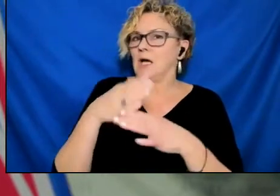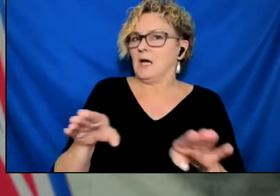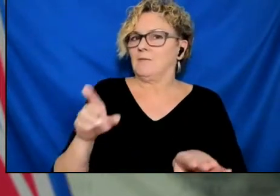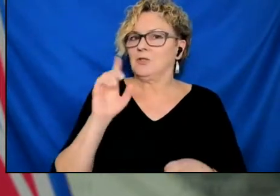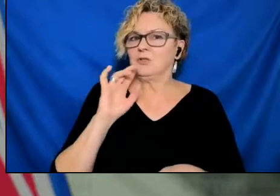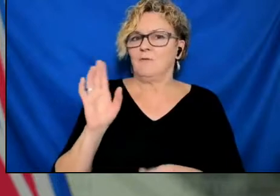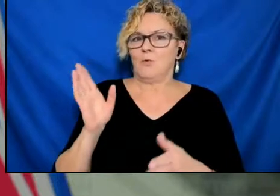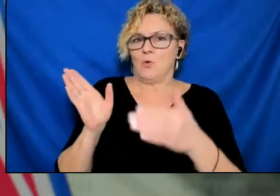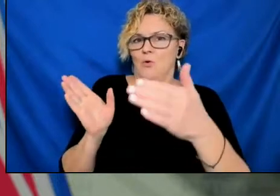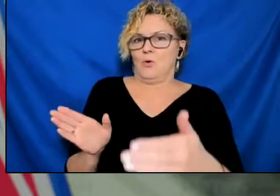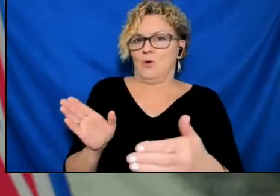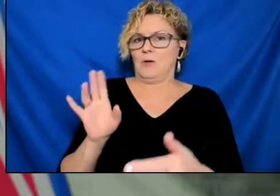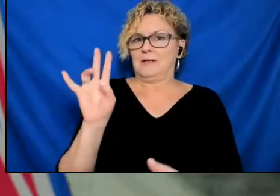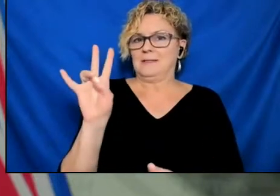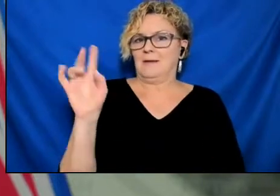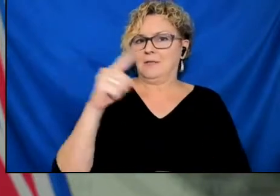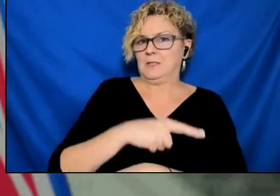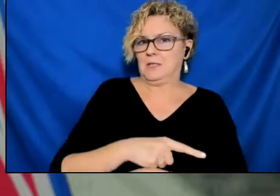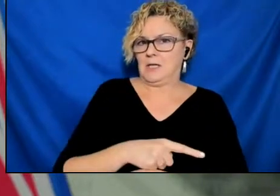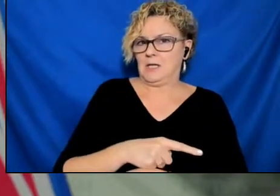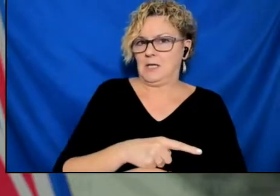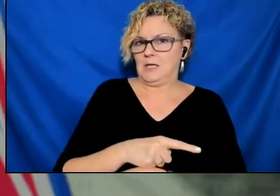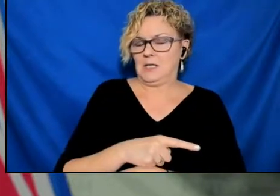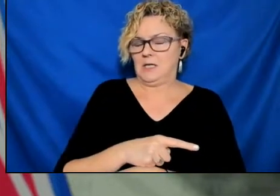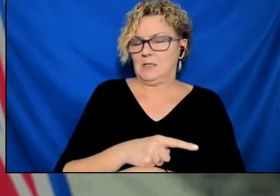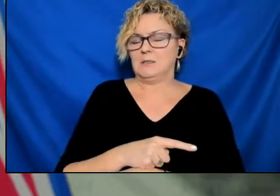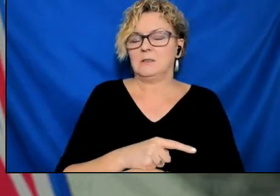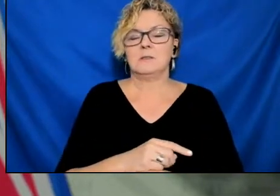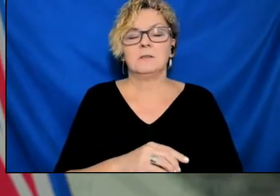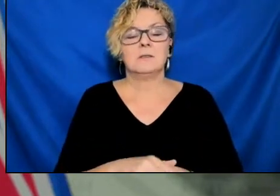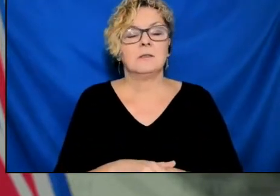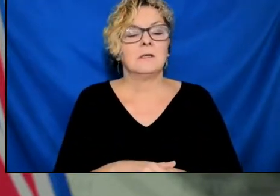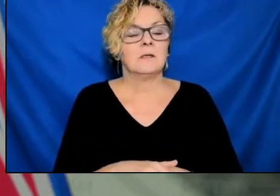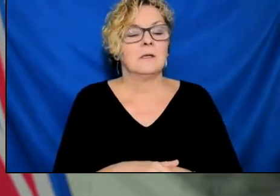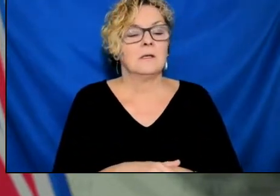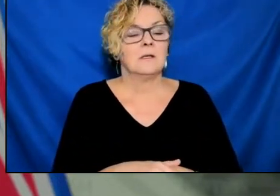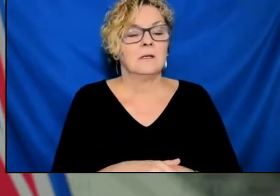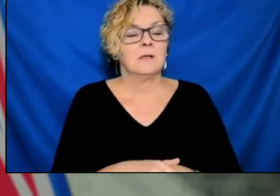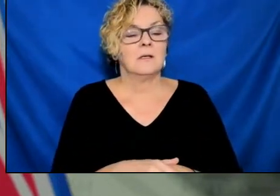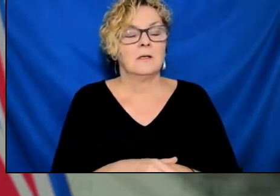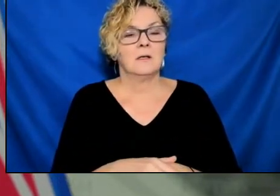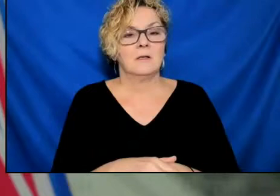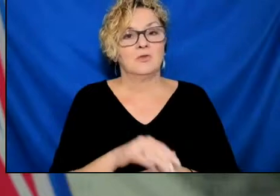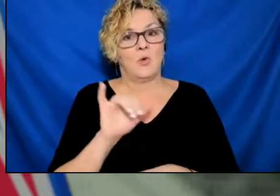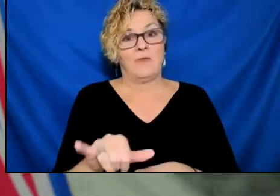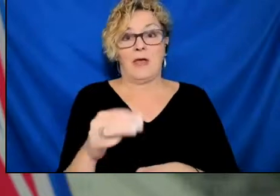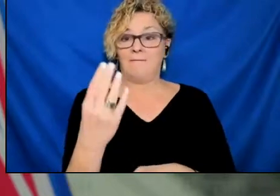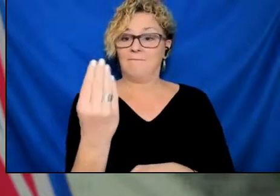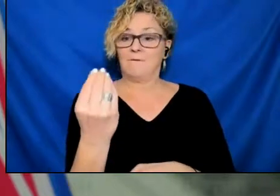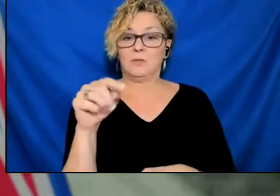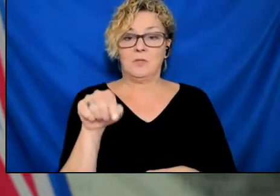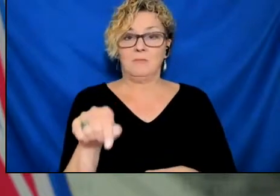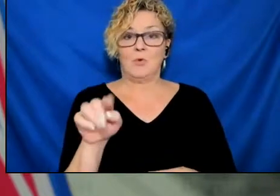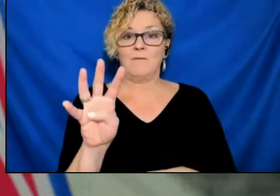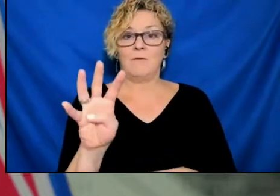ago. So that's an average. It would have been about 10% seven days ago.